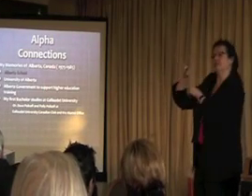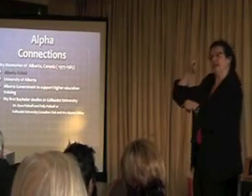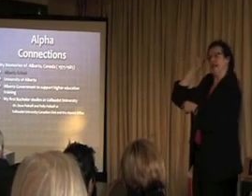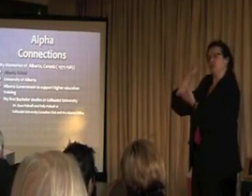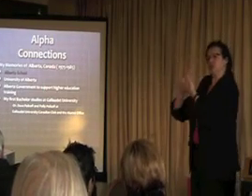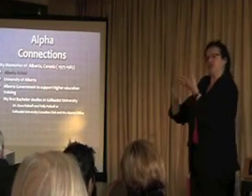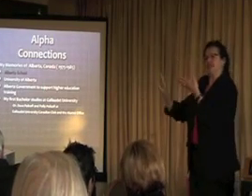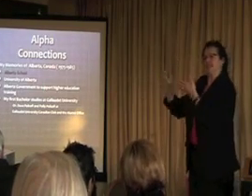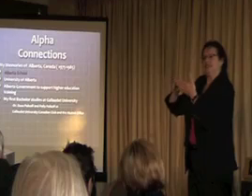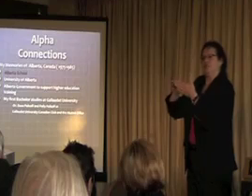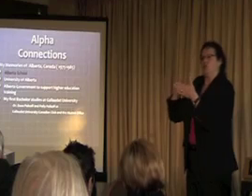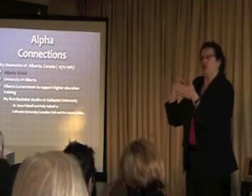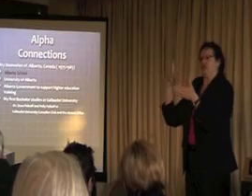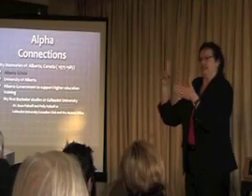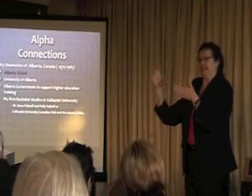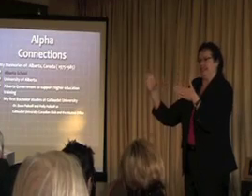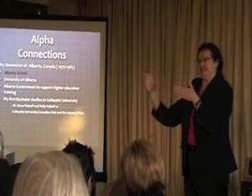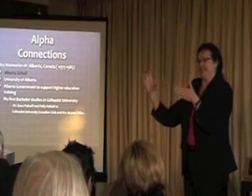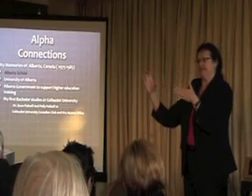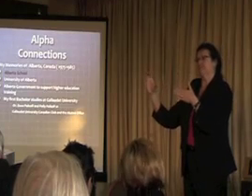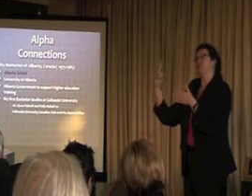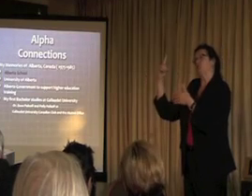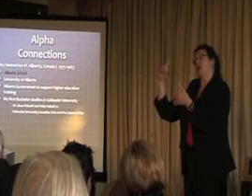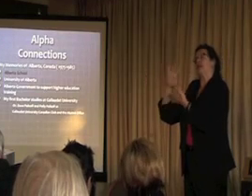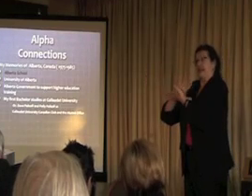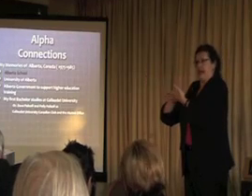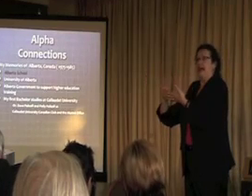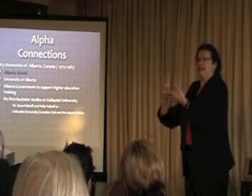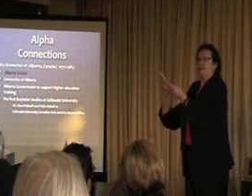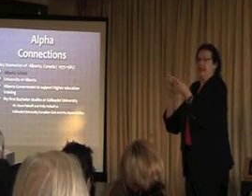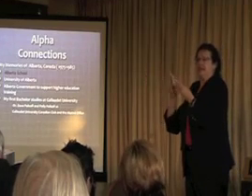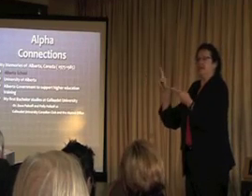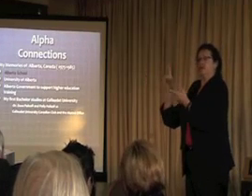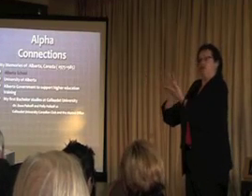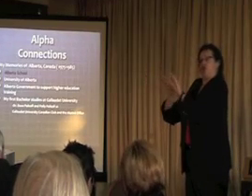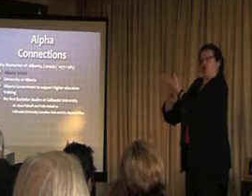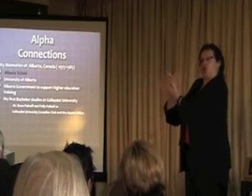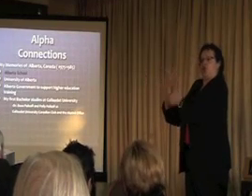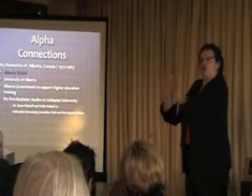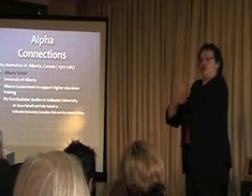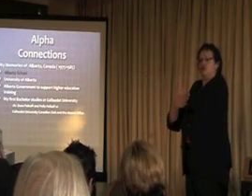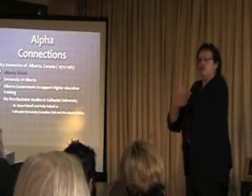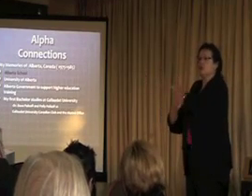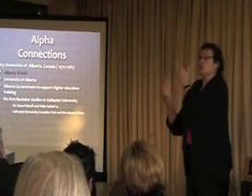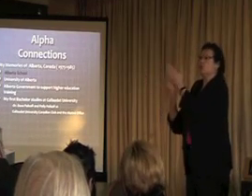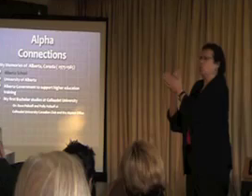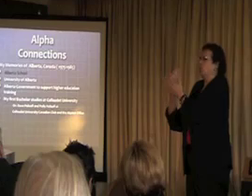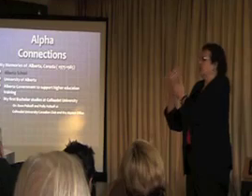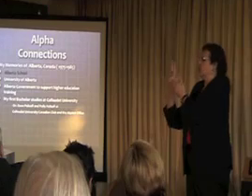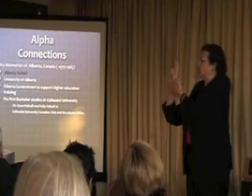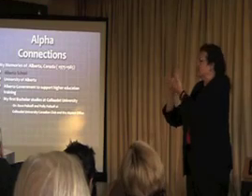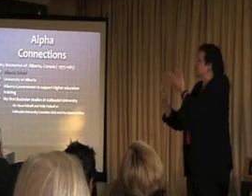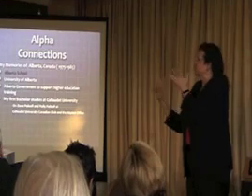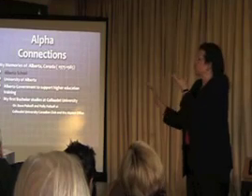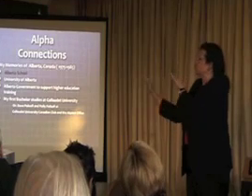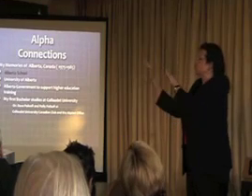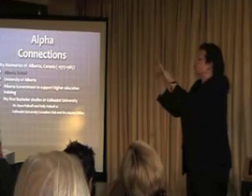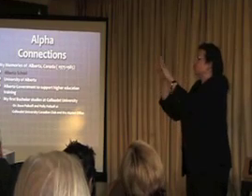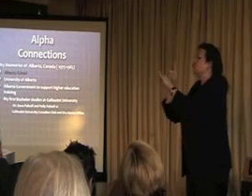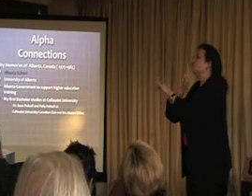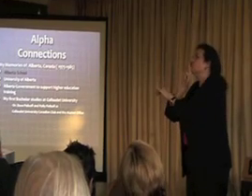that was raised for a group of students to go to Washington, Gallaudet University. And